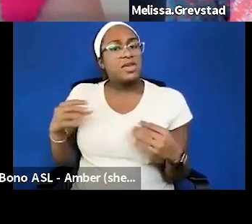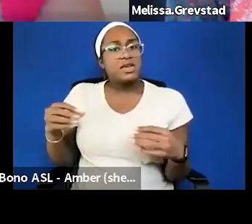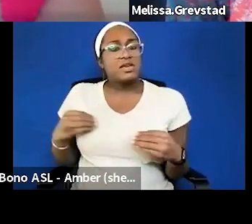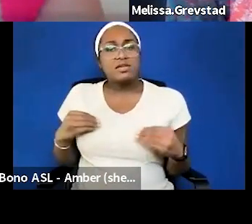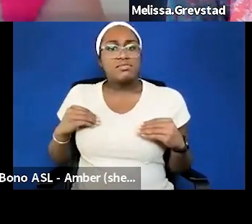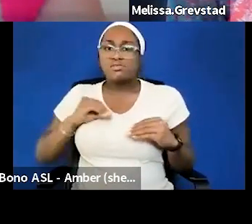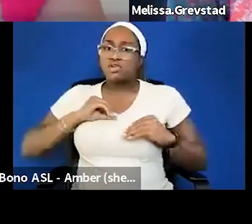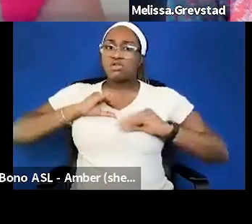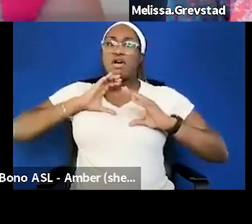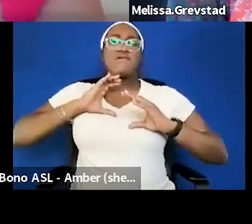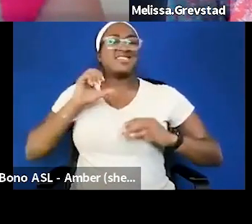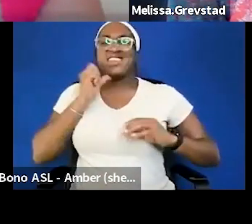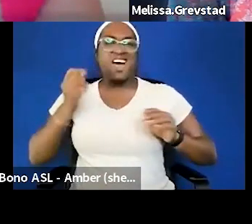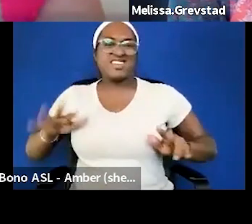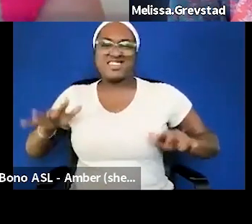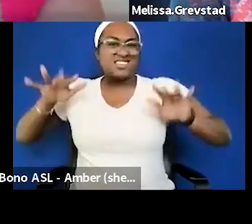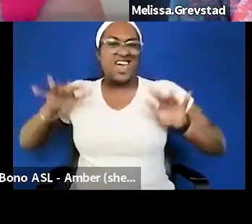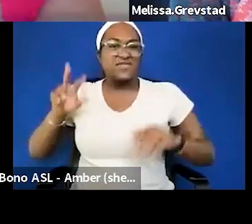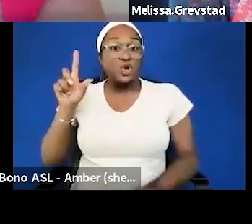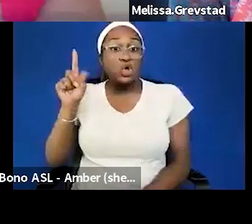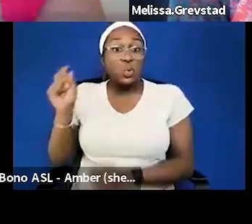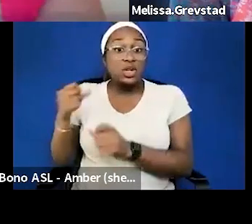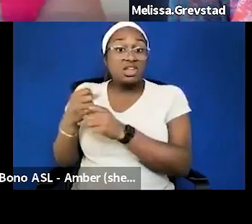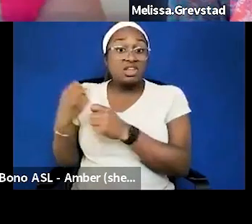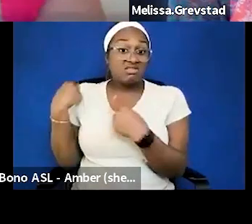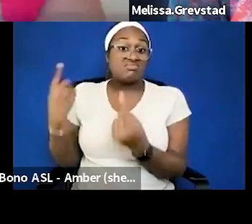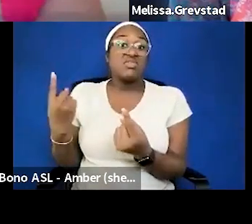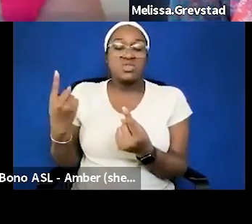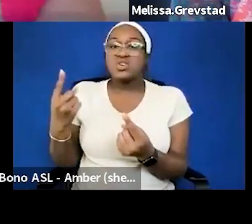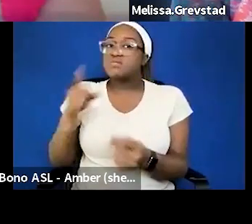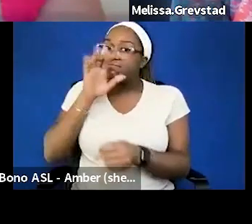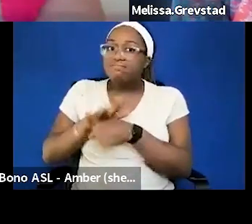And for two decades now, we've been pretty committed to providing superior care through our products,